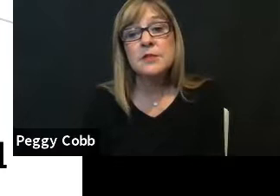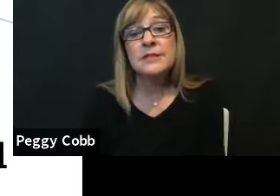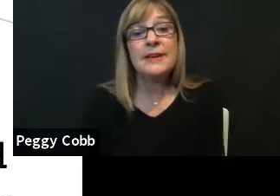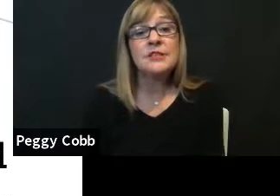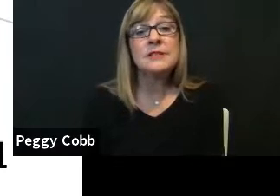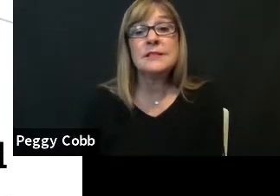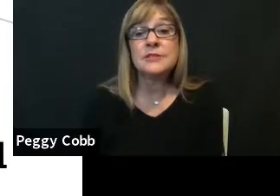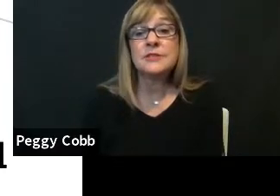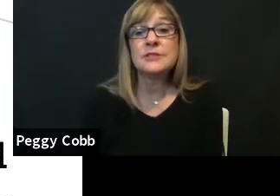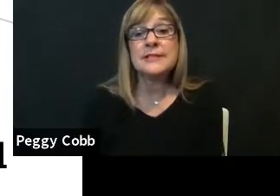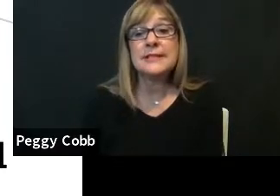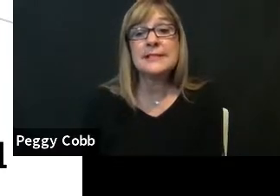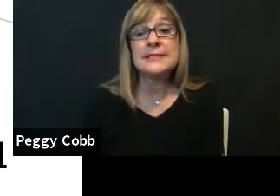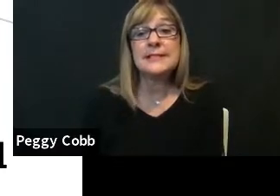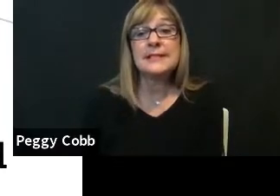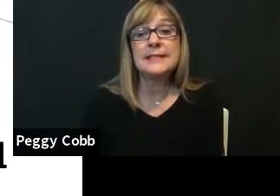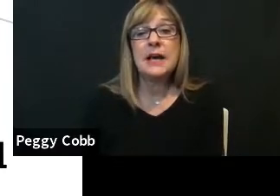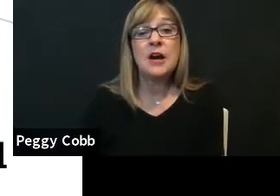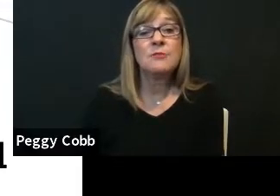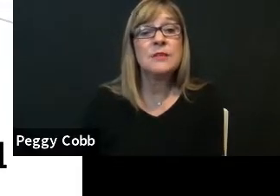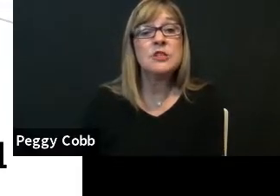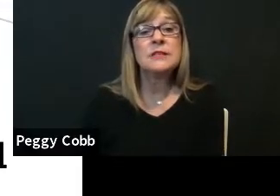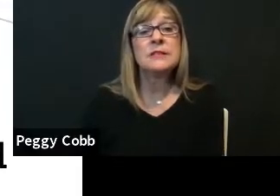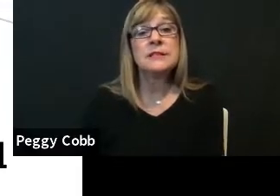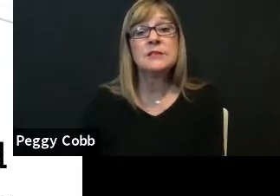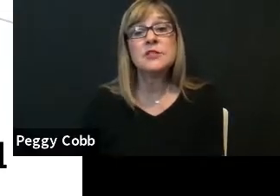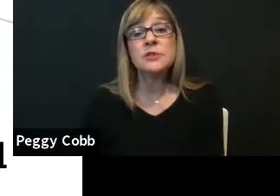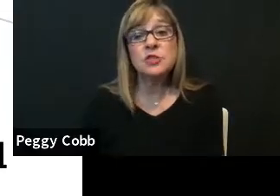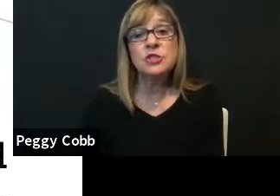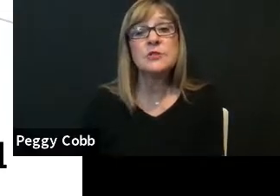So Deaf Action Center, DAC, our mission is to ensure